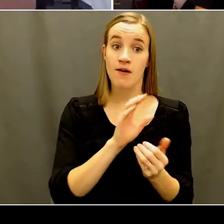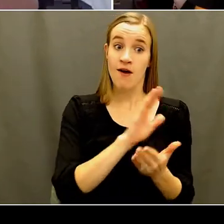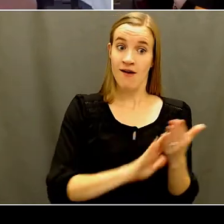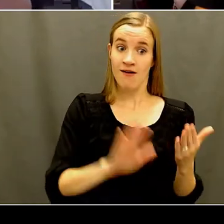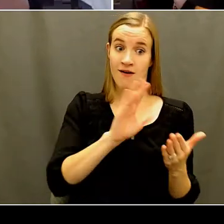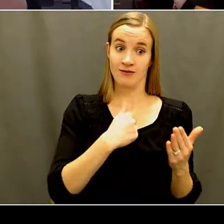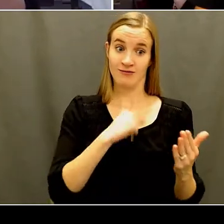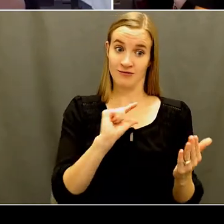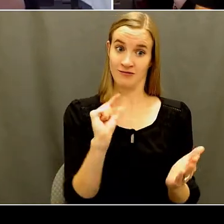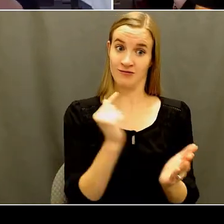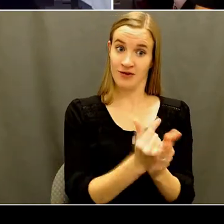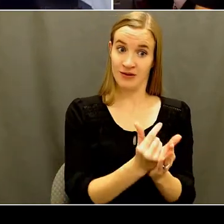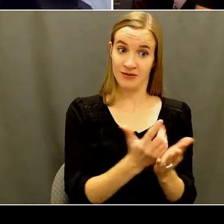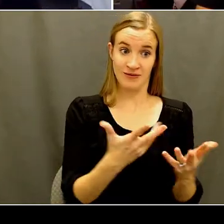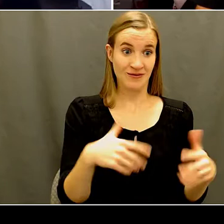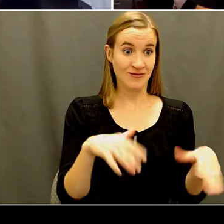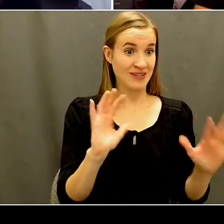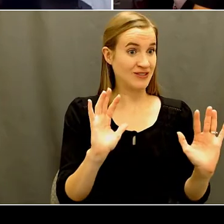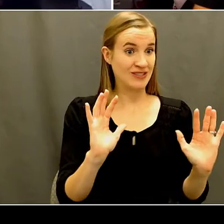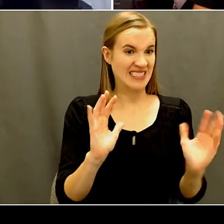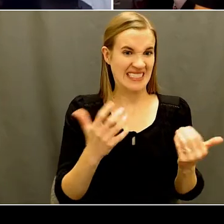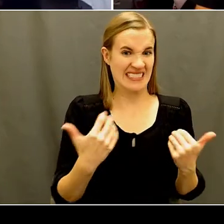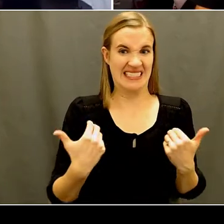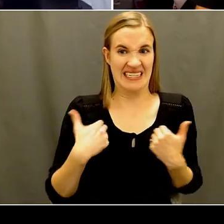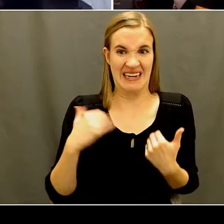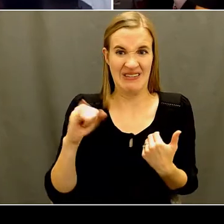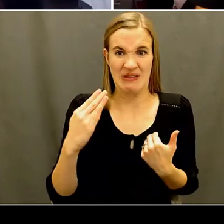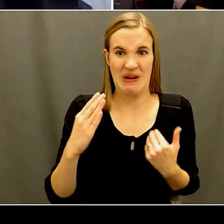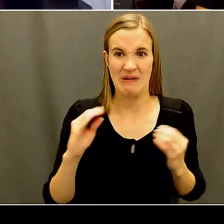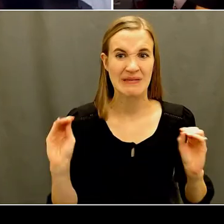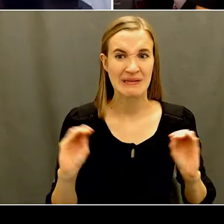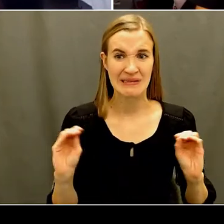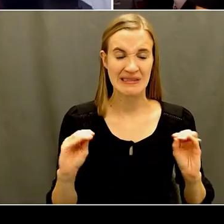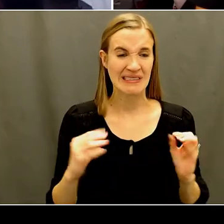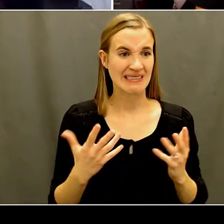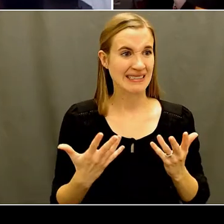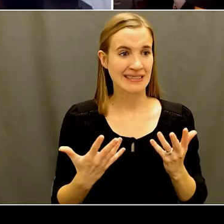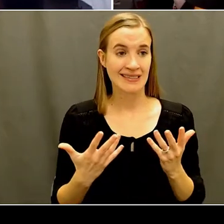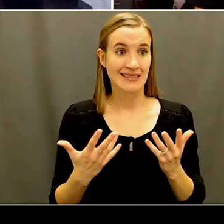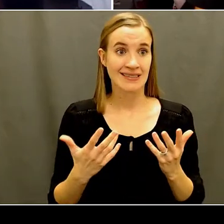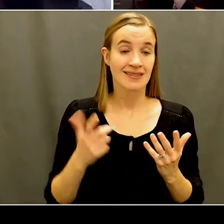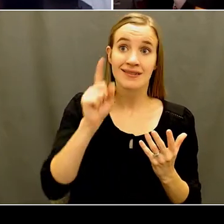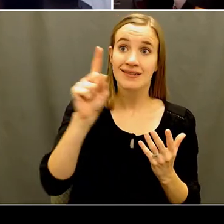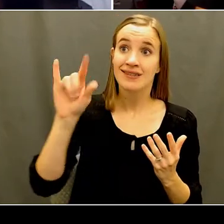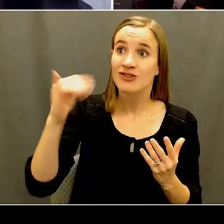I got rejected. And again, similar to when I was in high school, doing speech